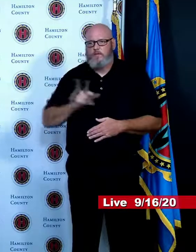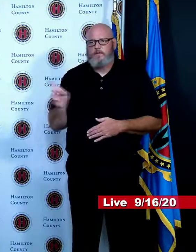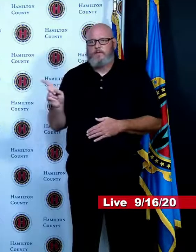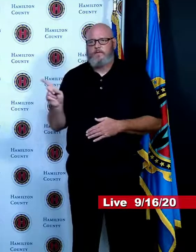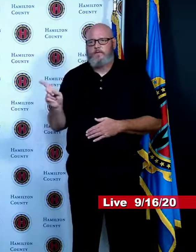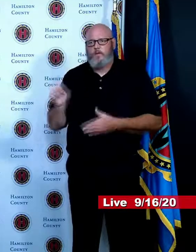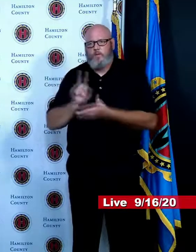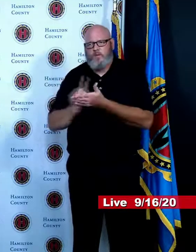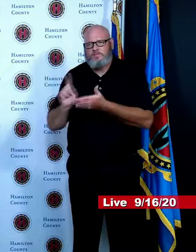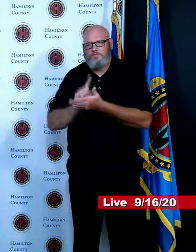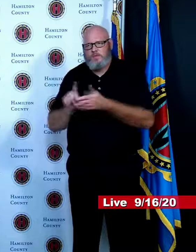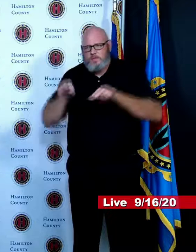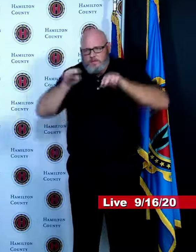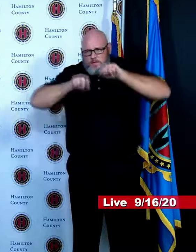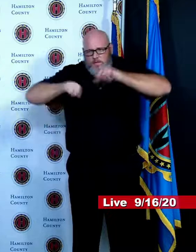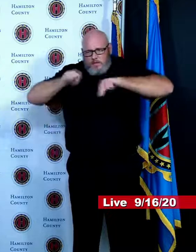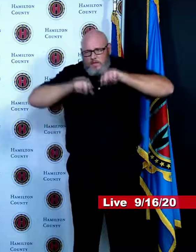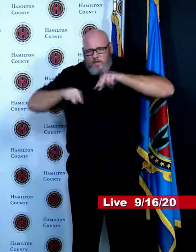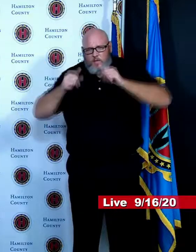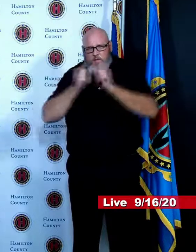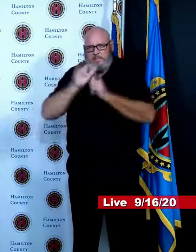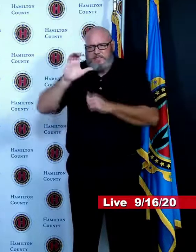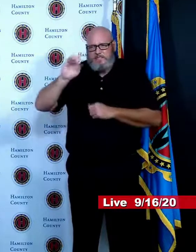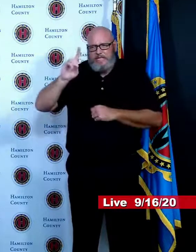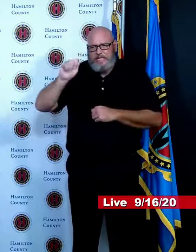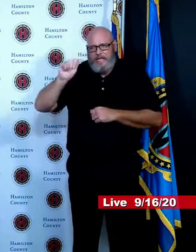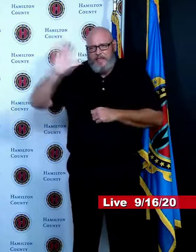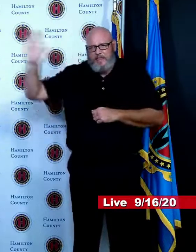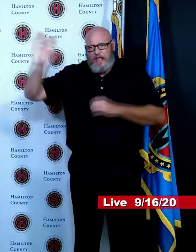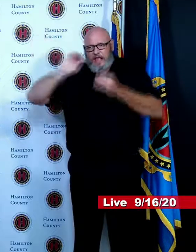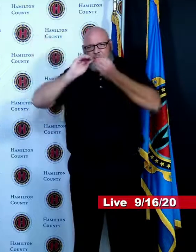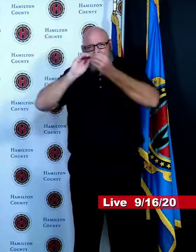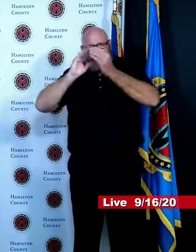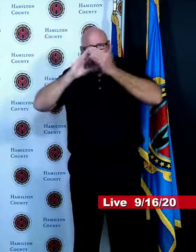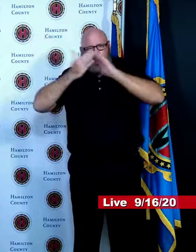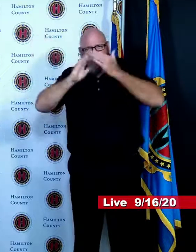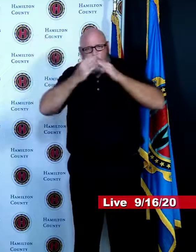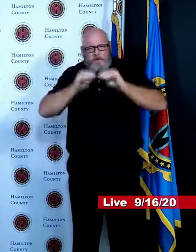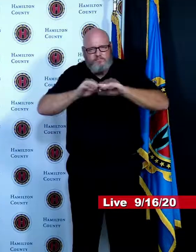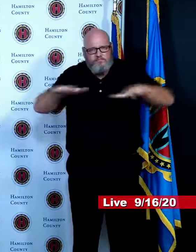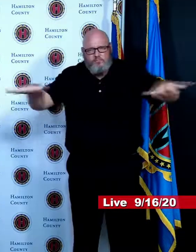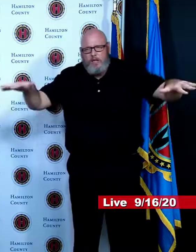which is a CDC flag for community spread so what's going on and and how is